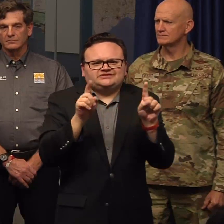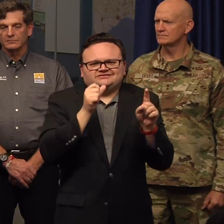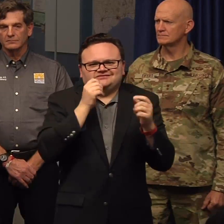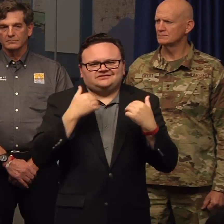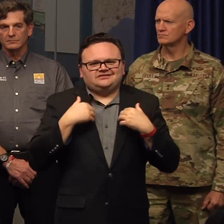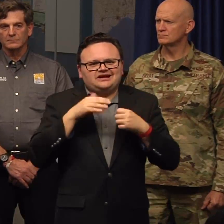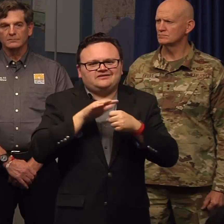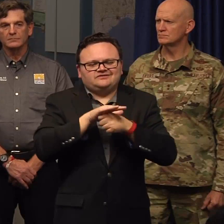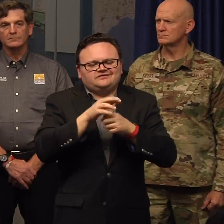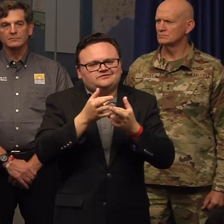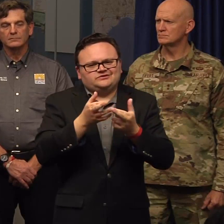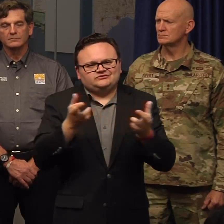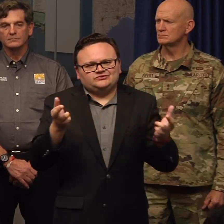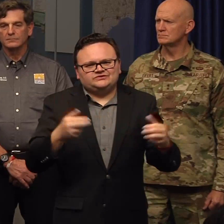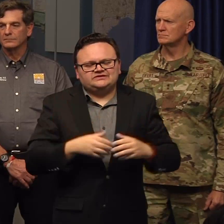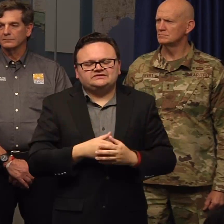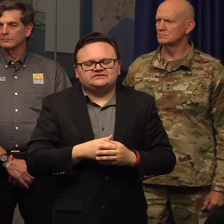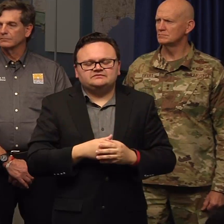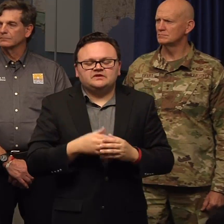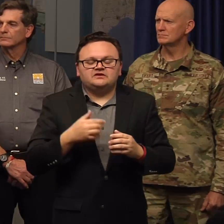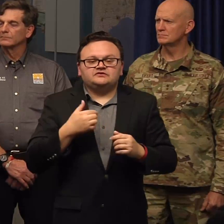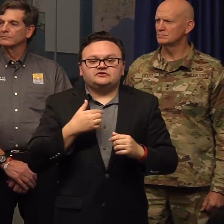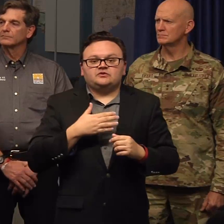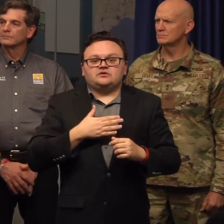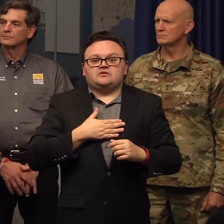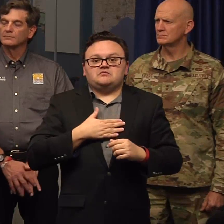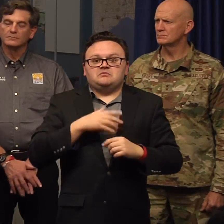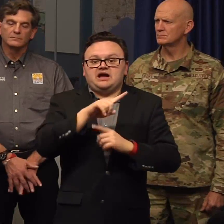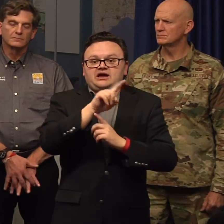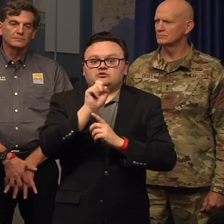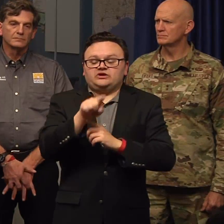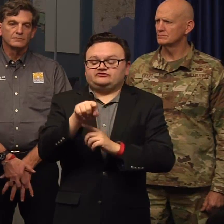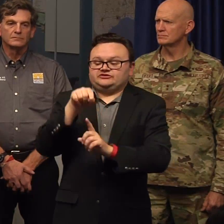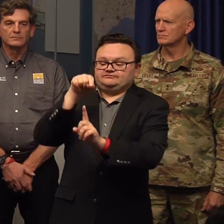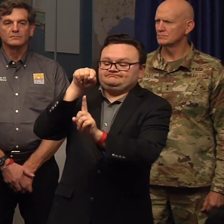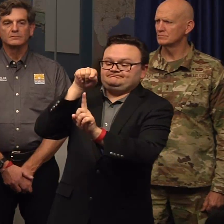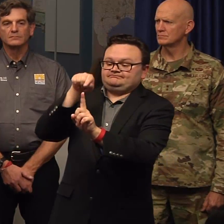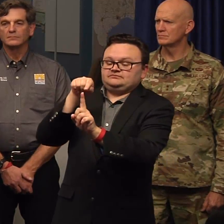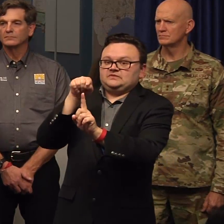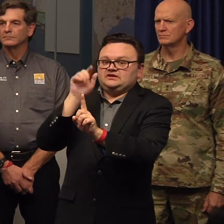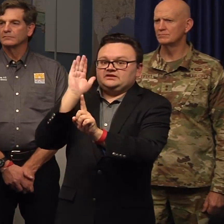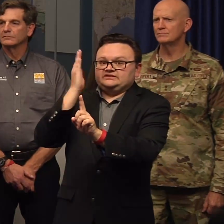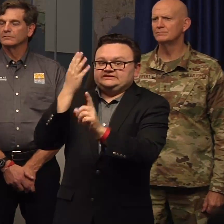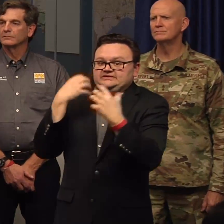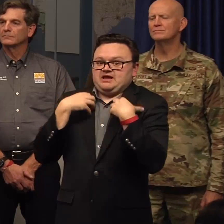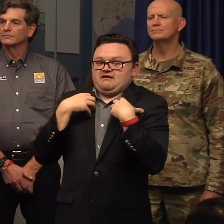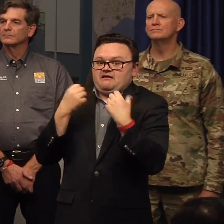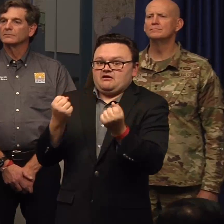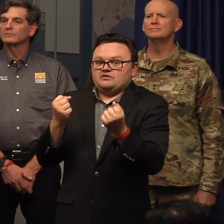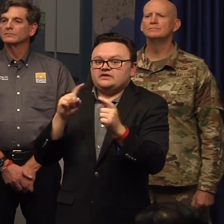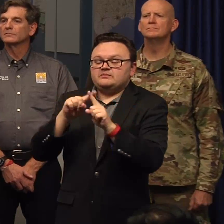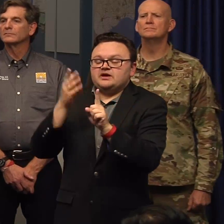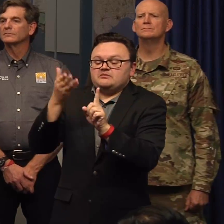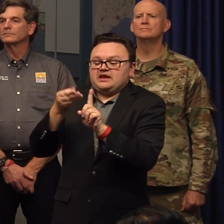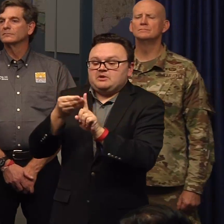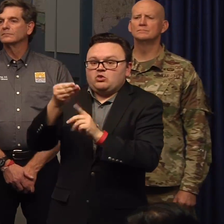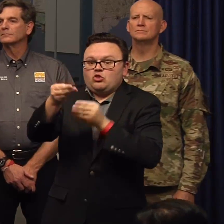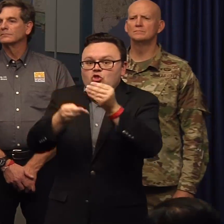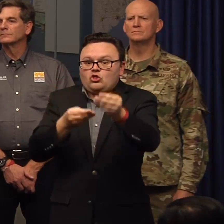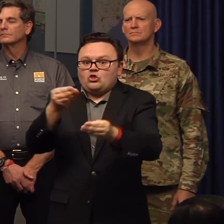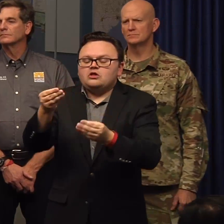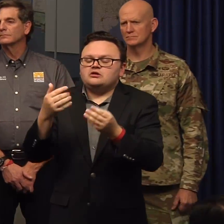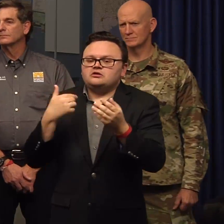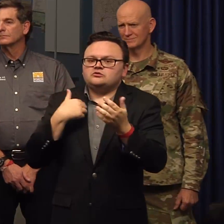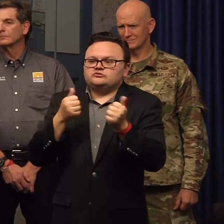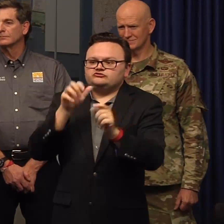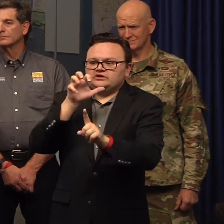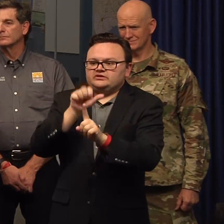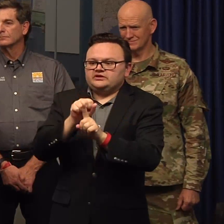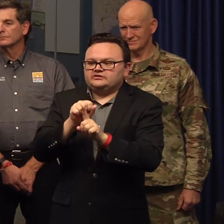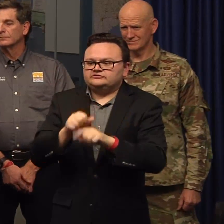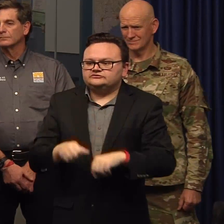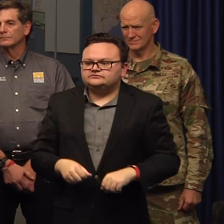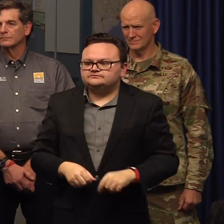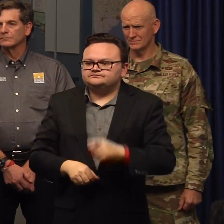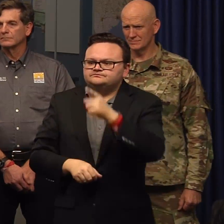TRYING TO GET INFORMATION WITH